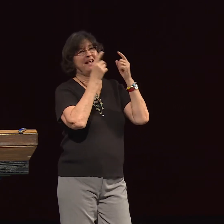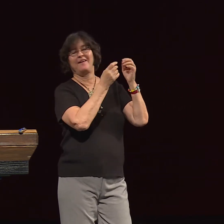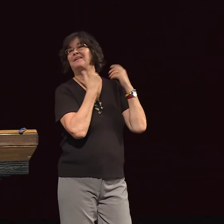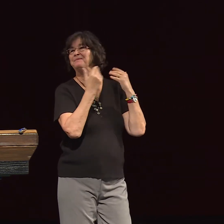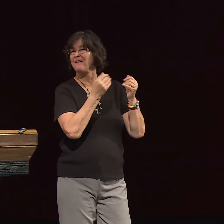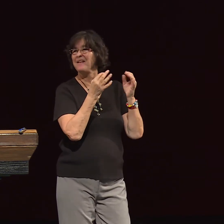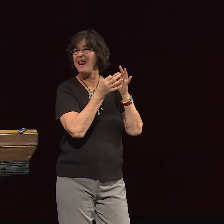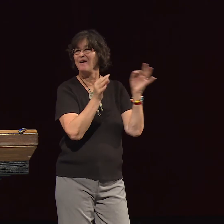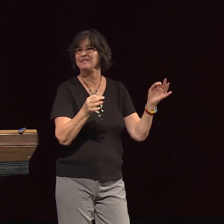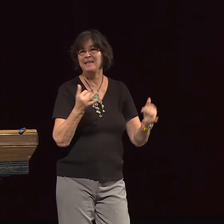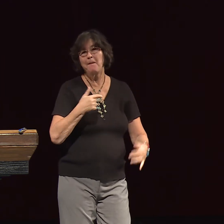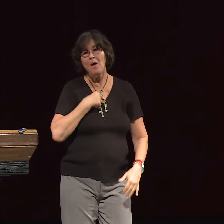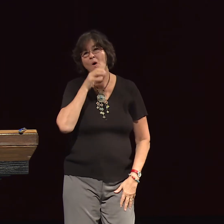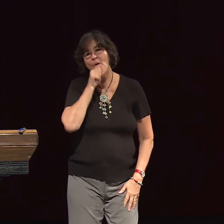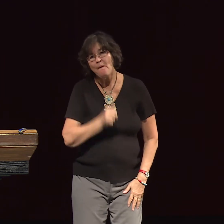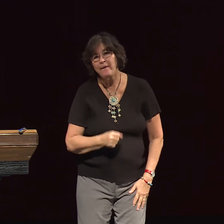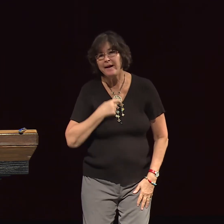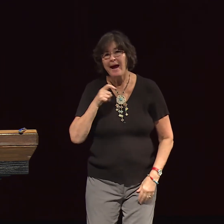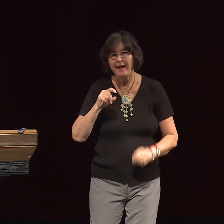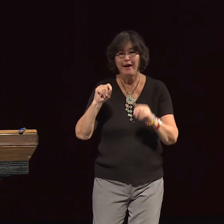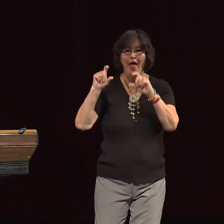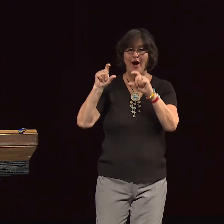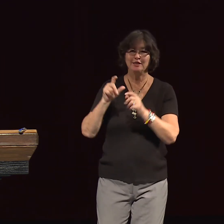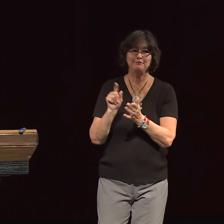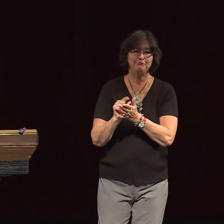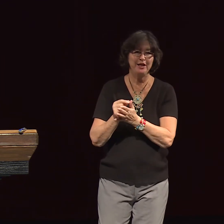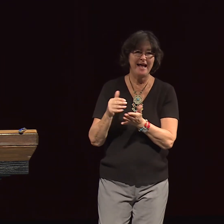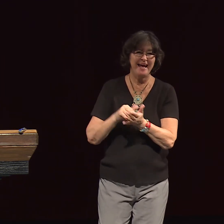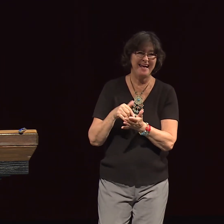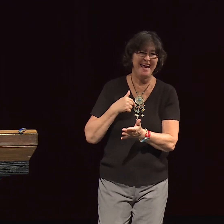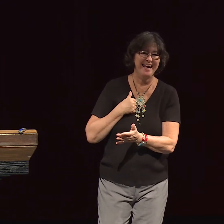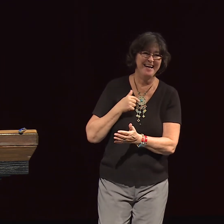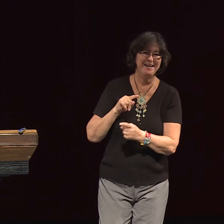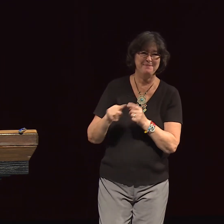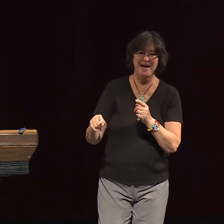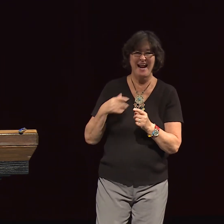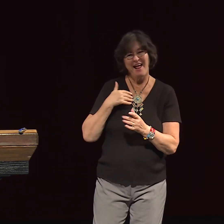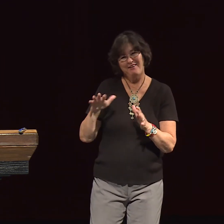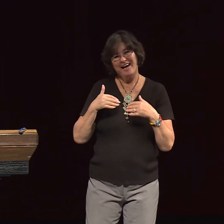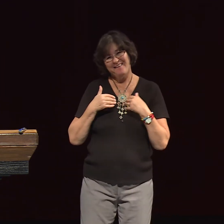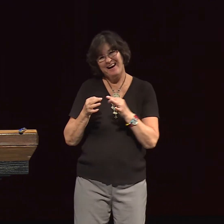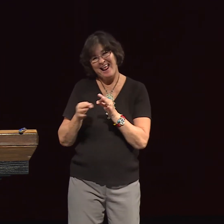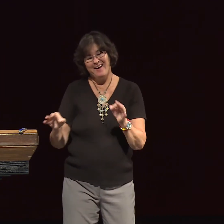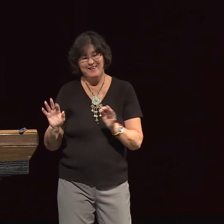But if we are using a signed language, that makes it more accessible. Now I'm old, and I prefer